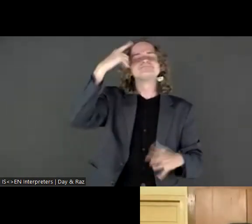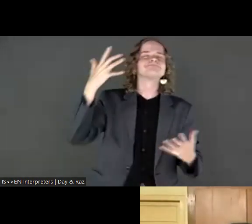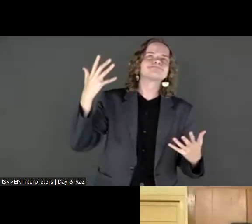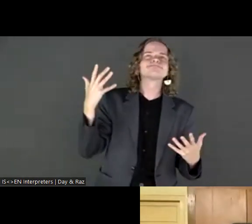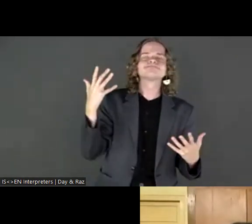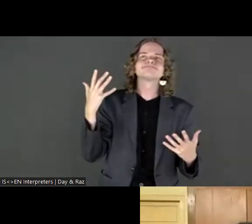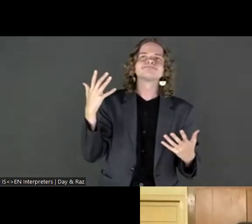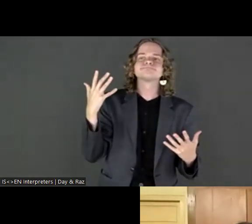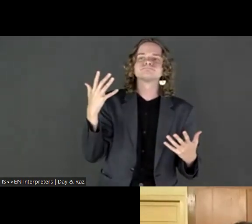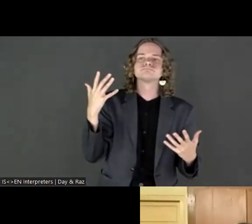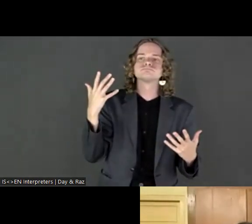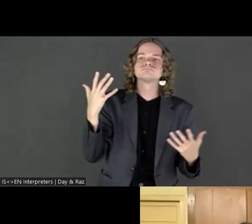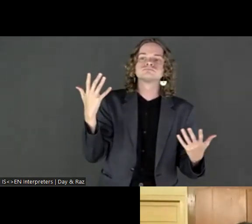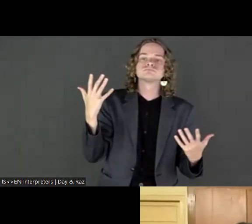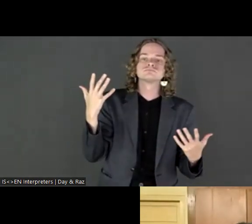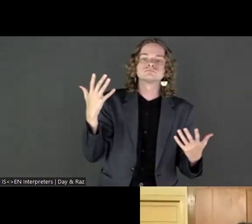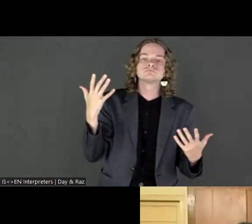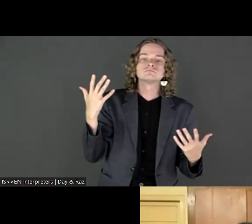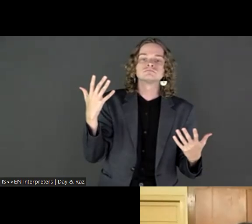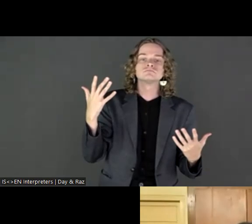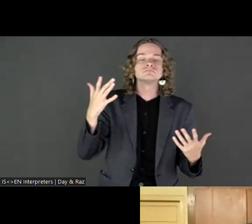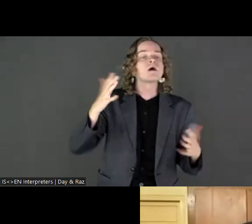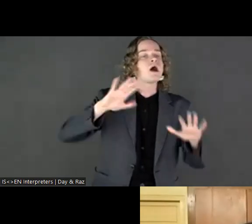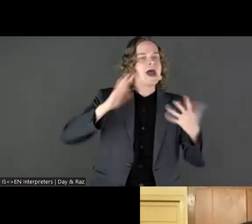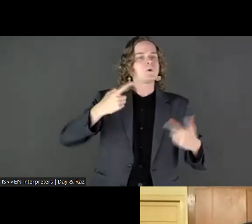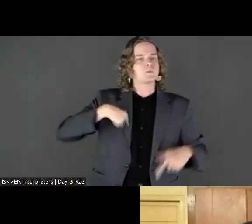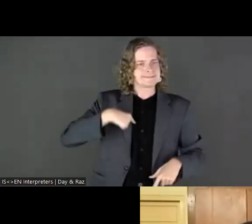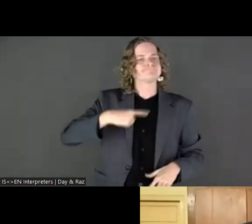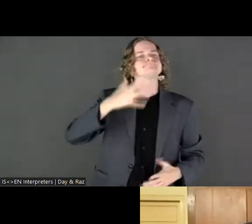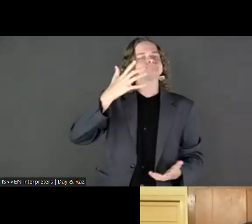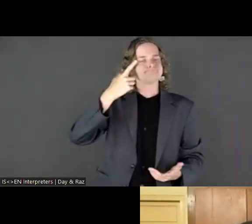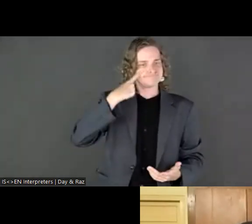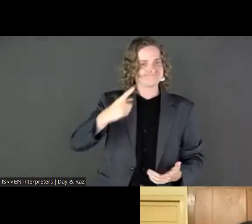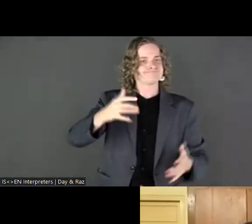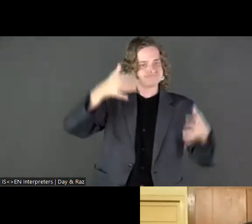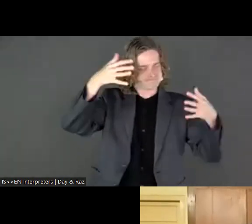or even organizations which have capacity building budgets can actually take that to